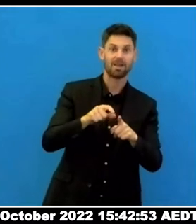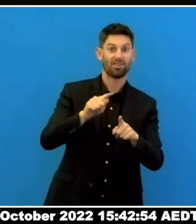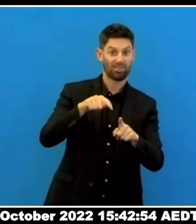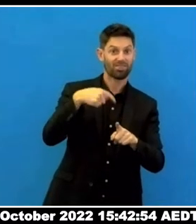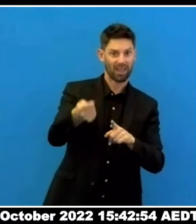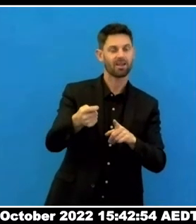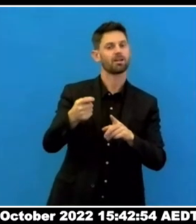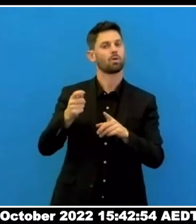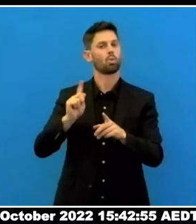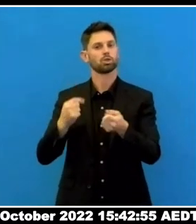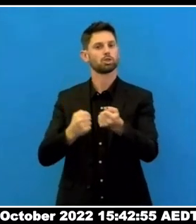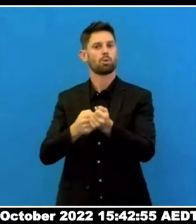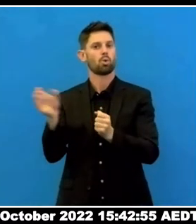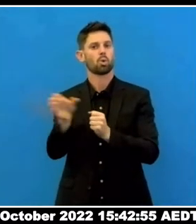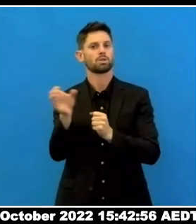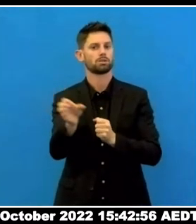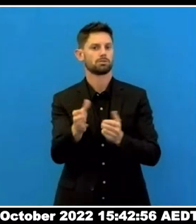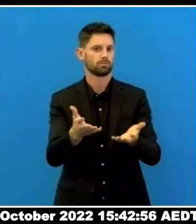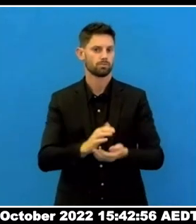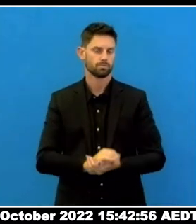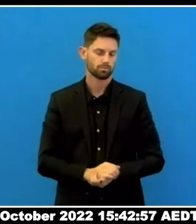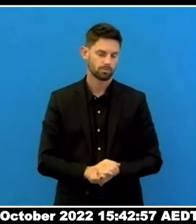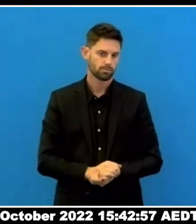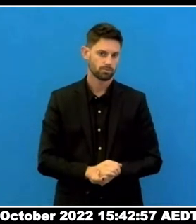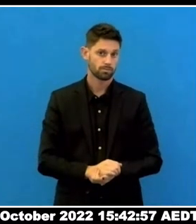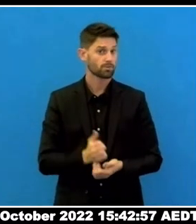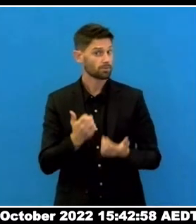Zara, can I ask you, you have worked as a multicultural officer,